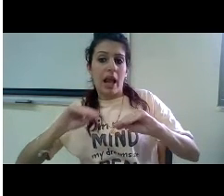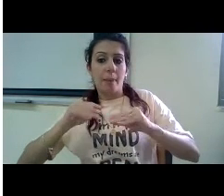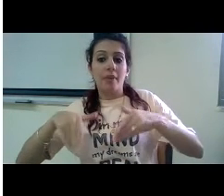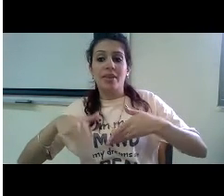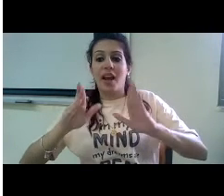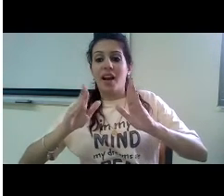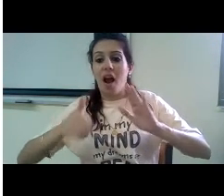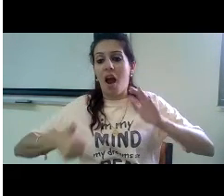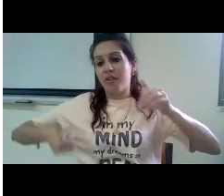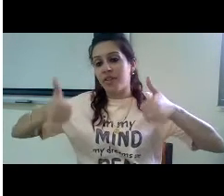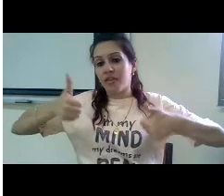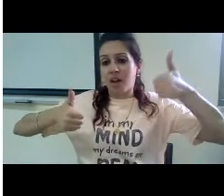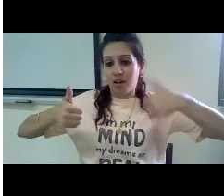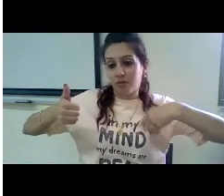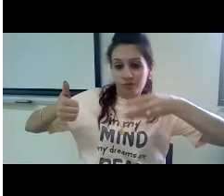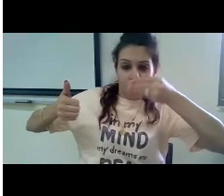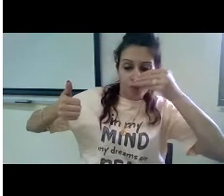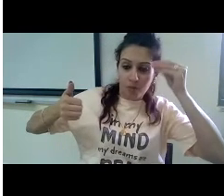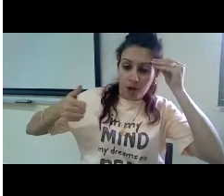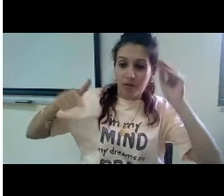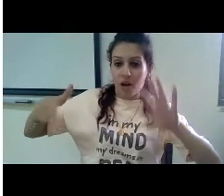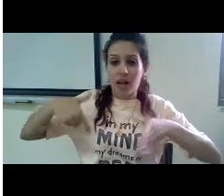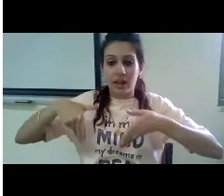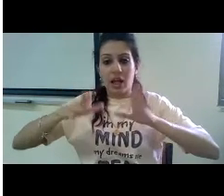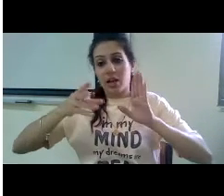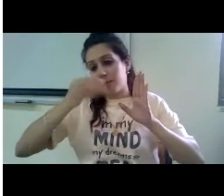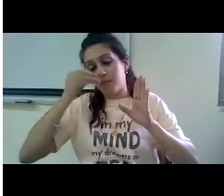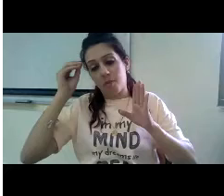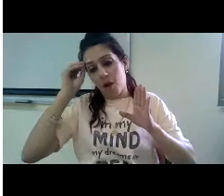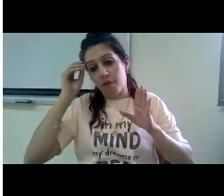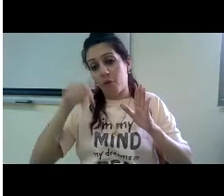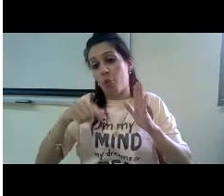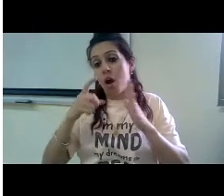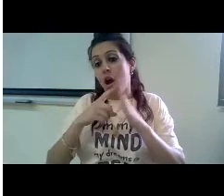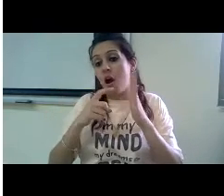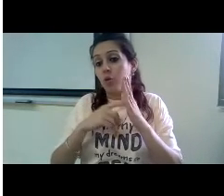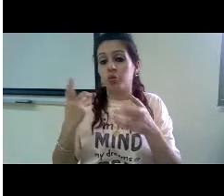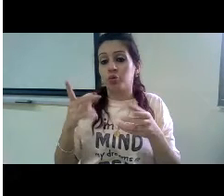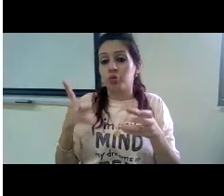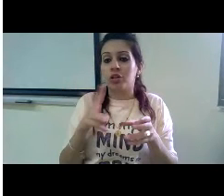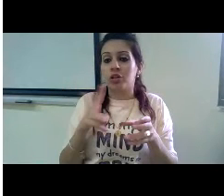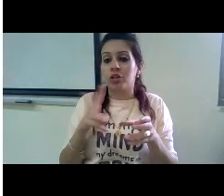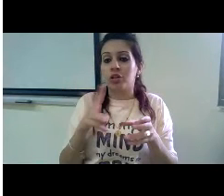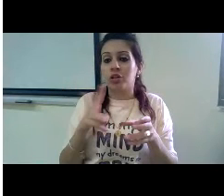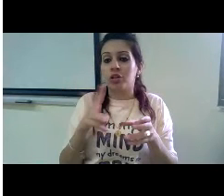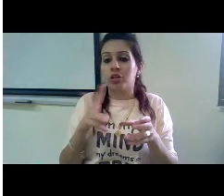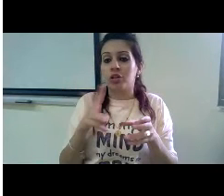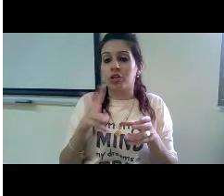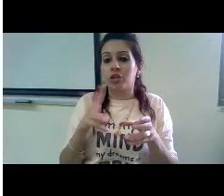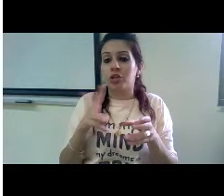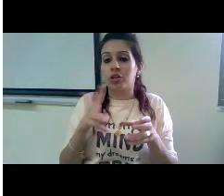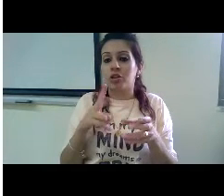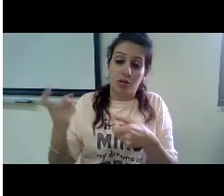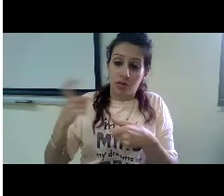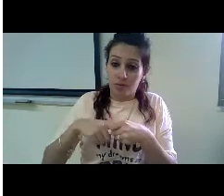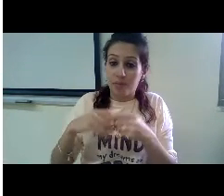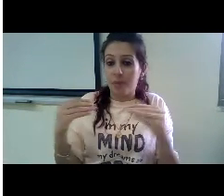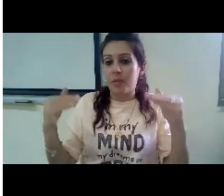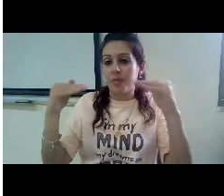educator, I believe that there is no teaching, just learning. So when we talk about engaging the parents,